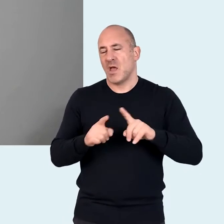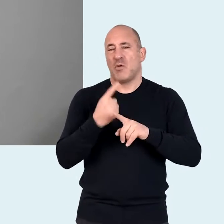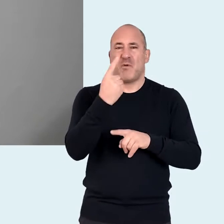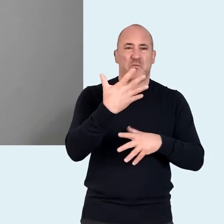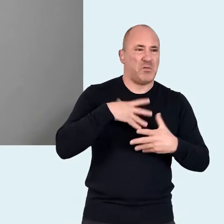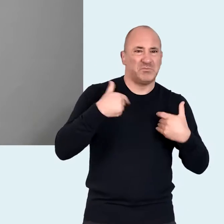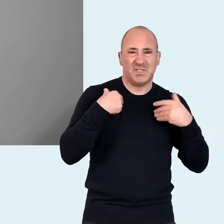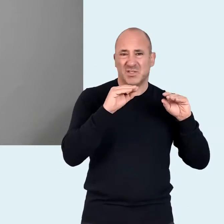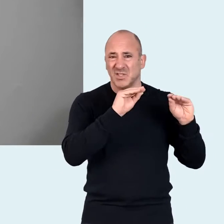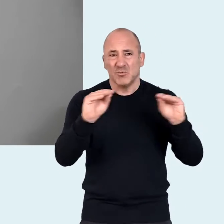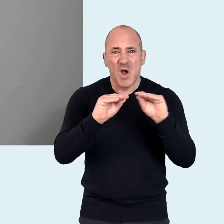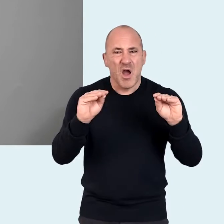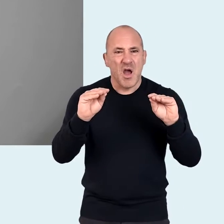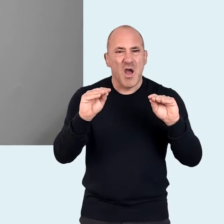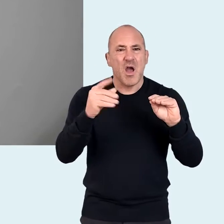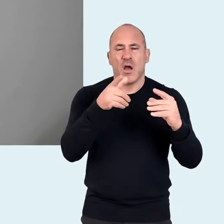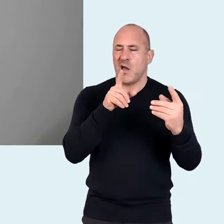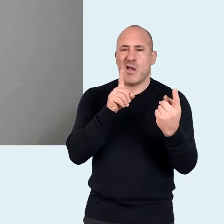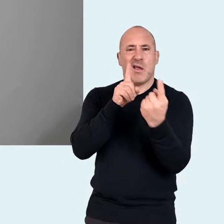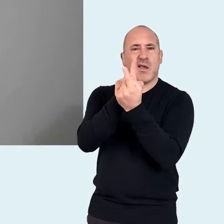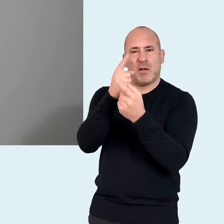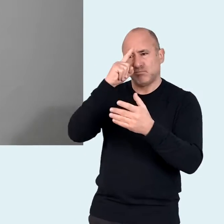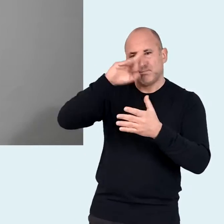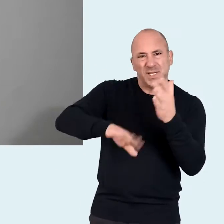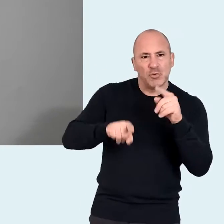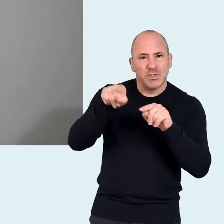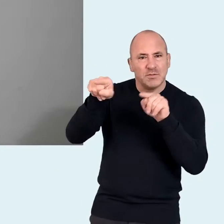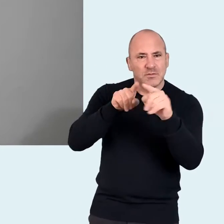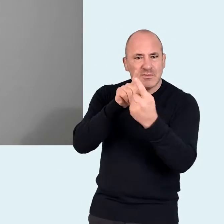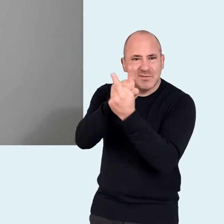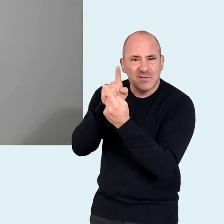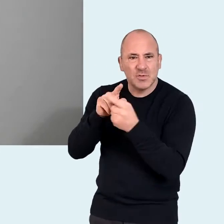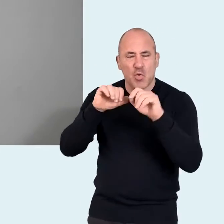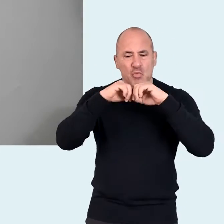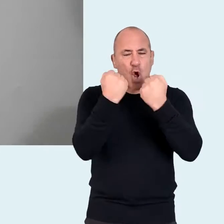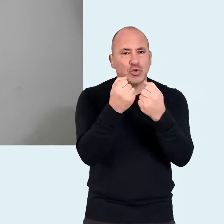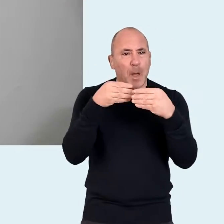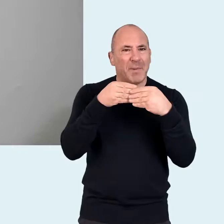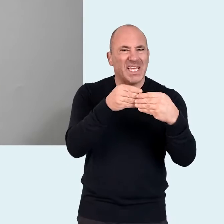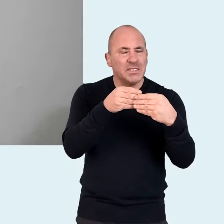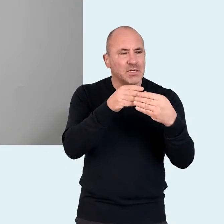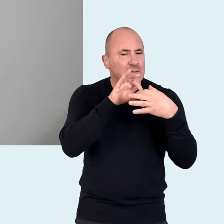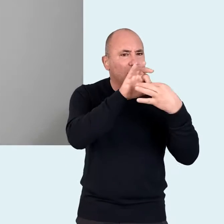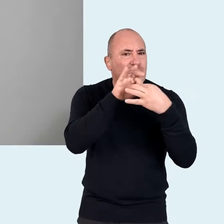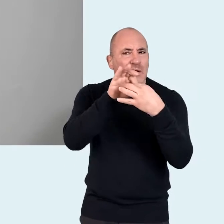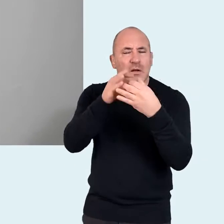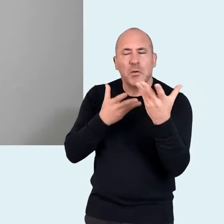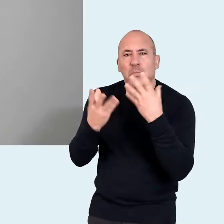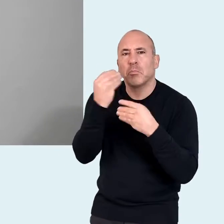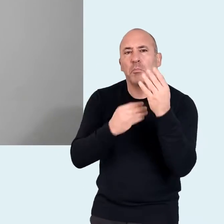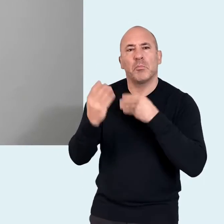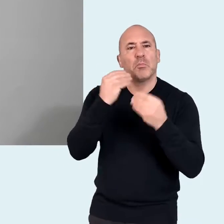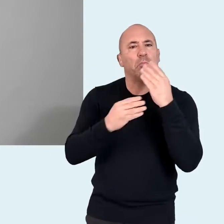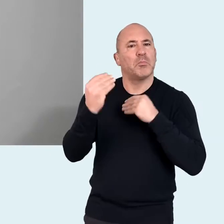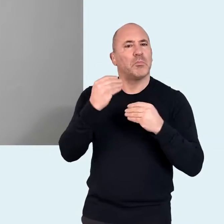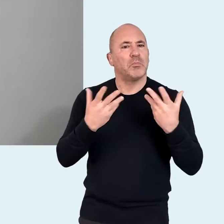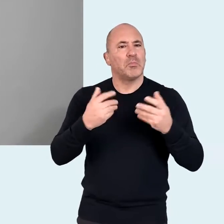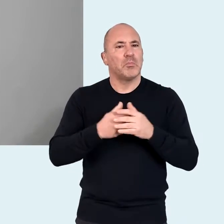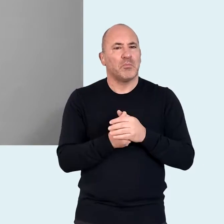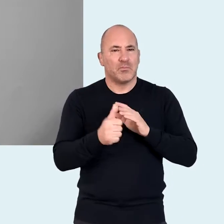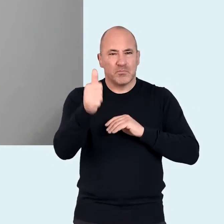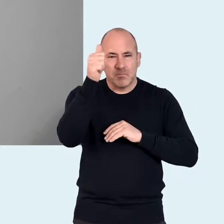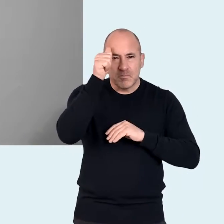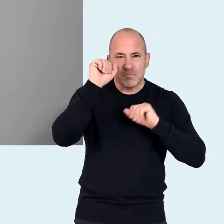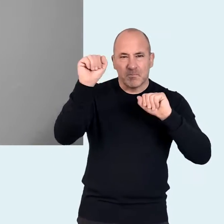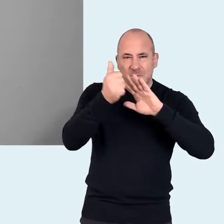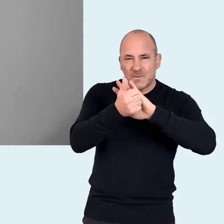to be a teacher, then go and work with experienced teachers, workshop leaders. Find out as much